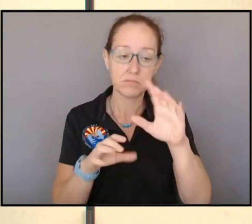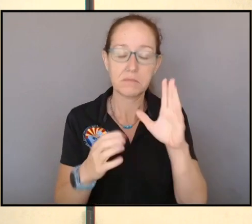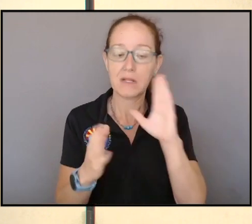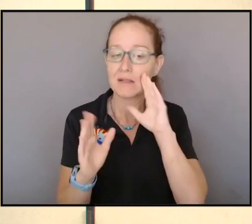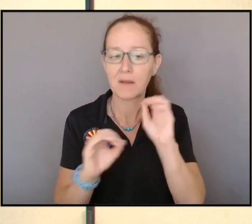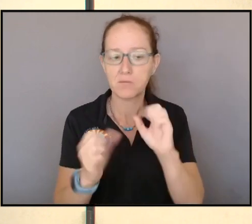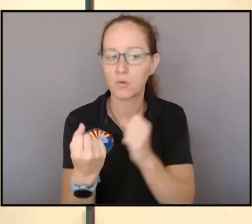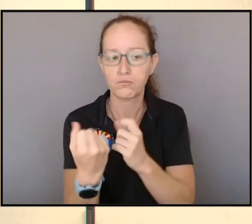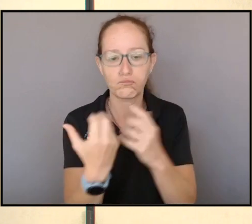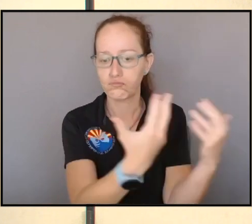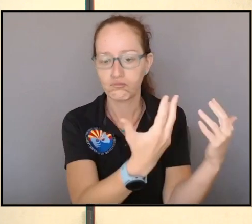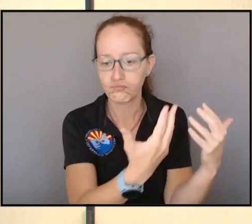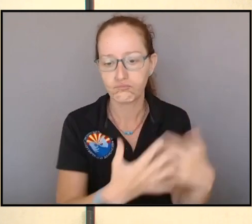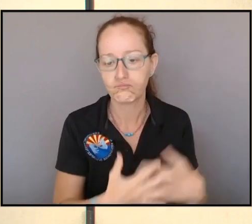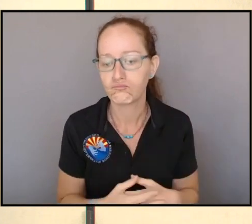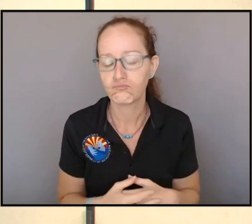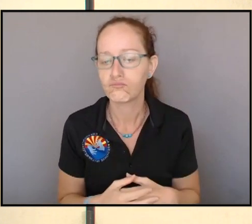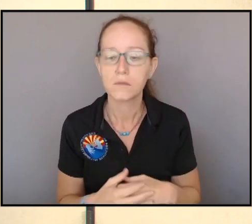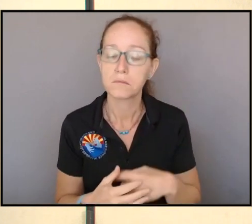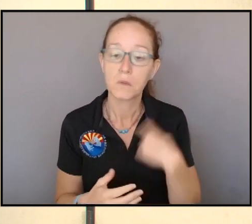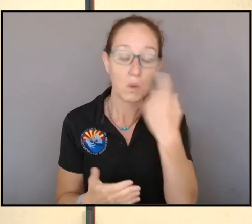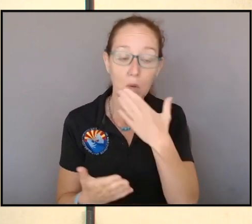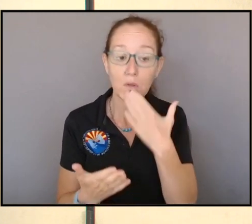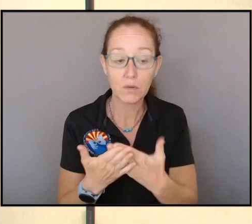and the crews are actually going after it direct. I'll